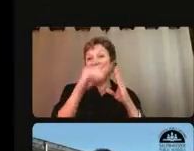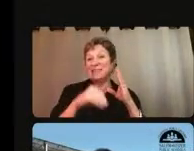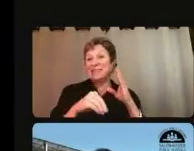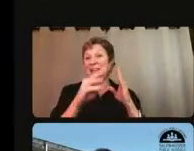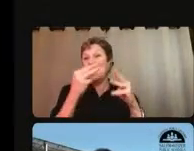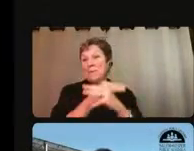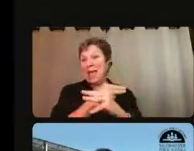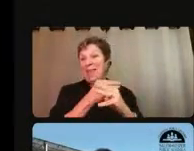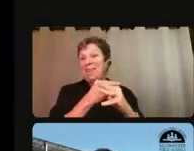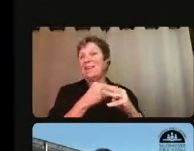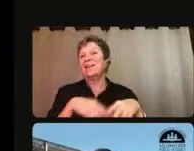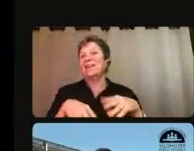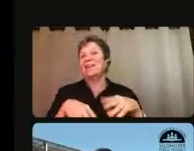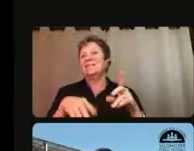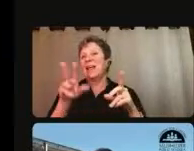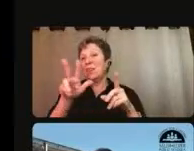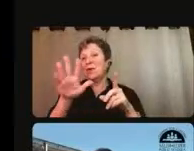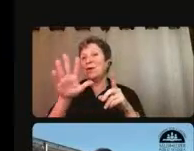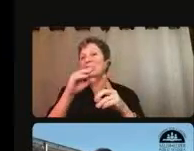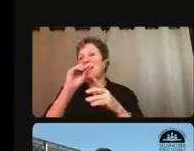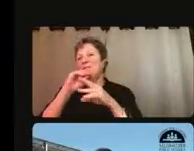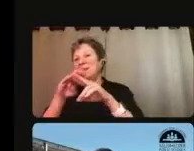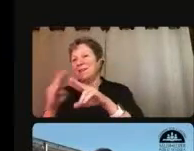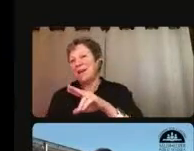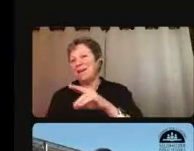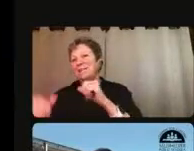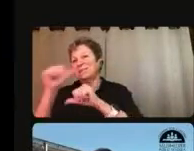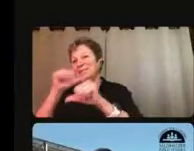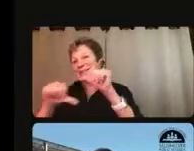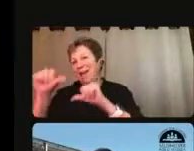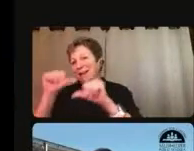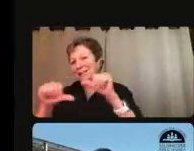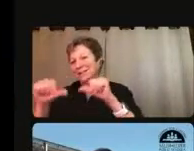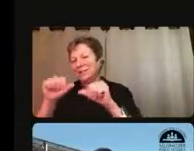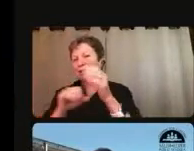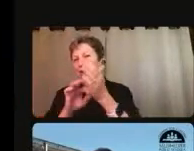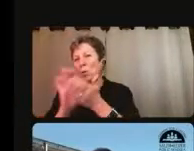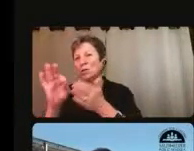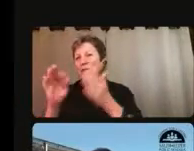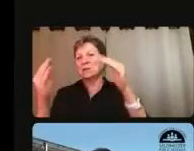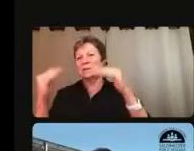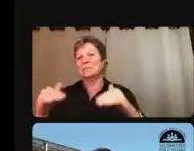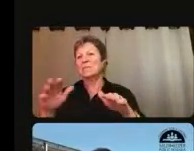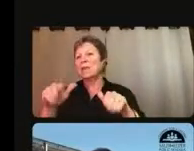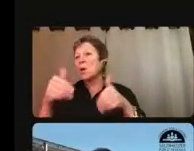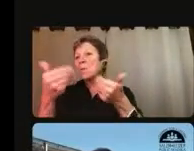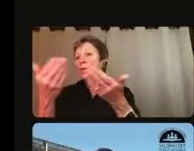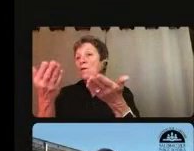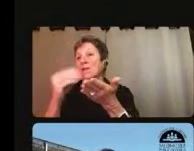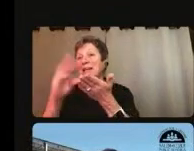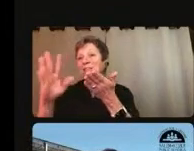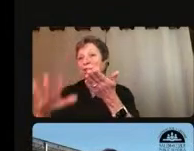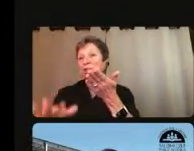THERE HAS BEEN A 16 PERCENT DECLINE IN MATH SCORES AND A 35